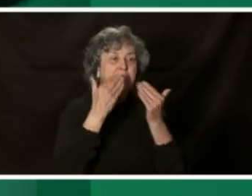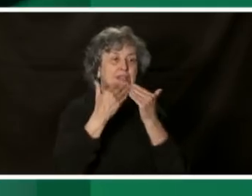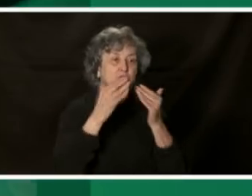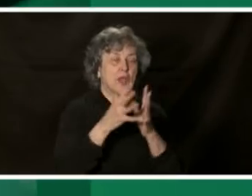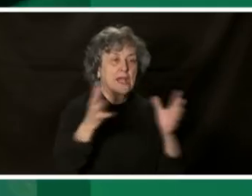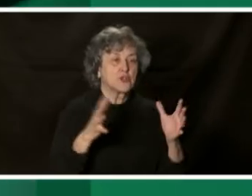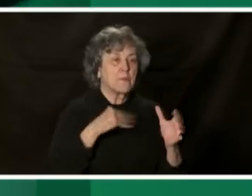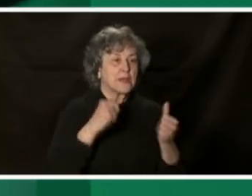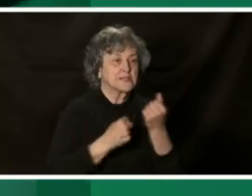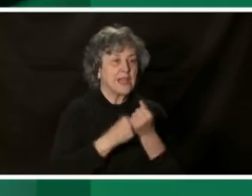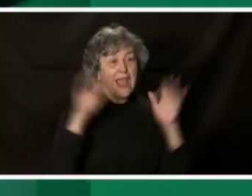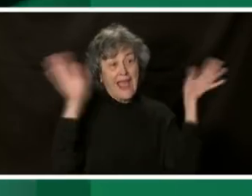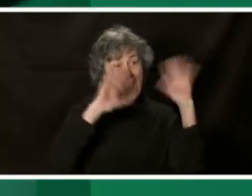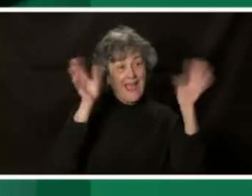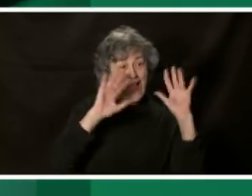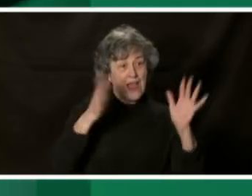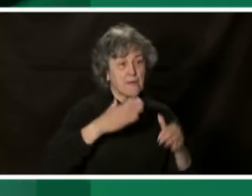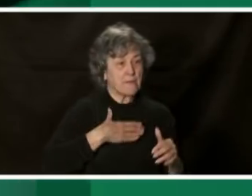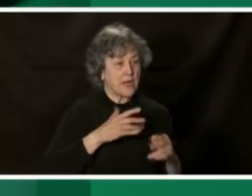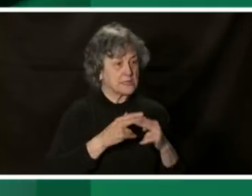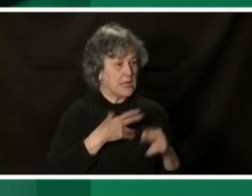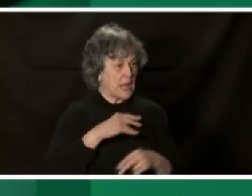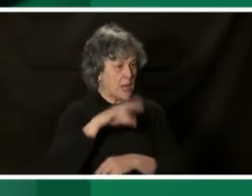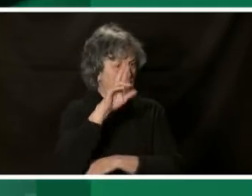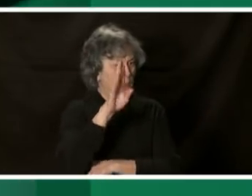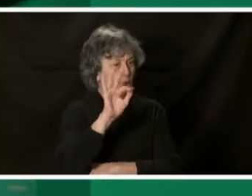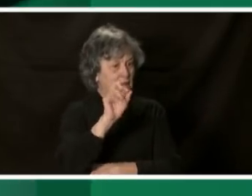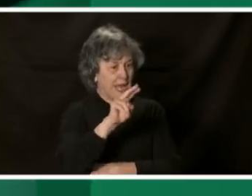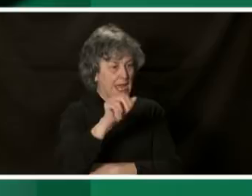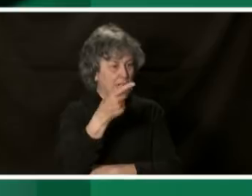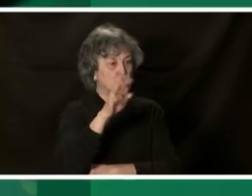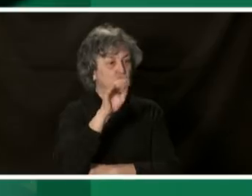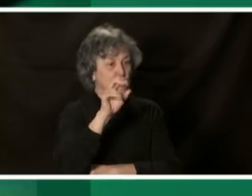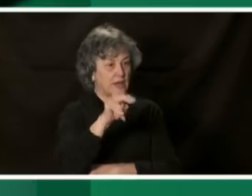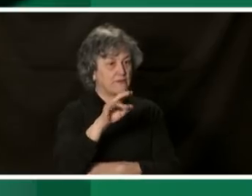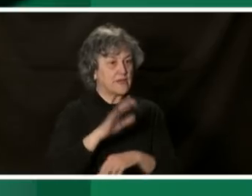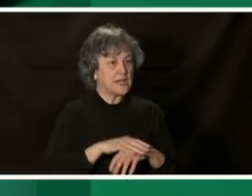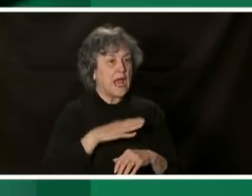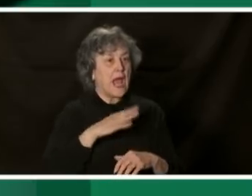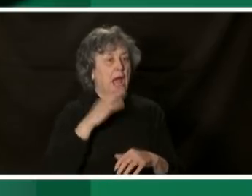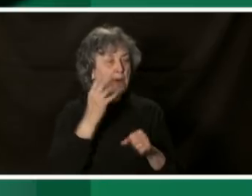» HI, MY NAME IS BRIANA GRIFFIN, AND I'M GOING TO BE GRADUATING WITH MY MASTER'S IN BIOMEDICAL